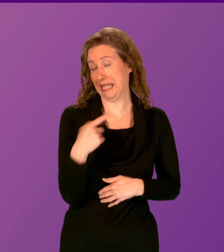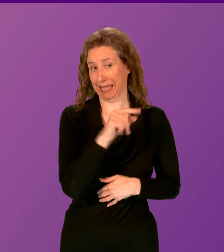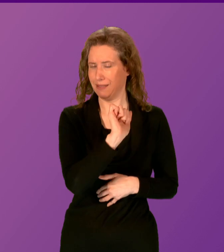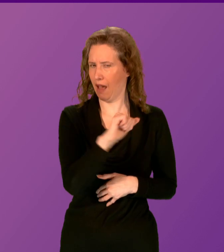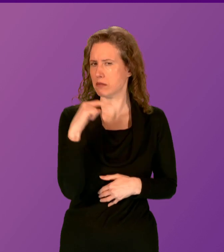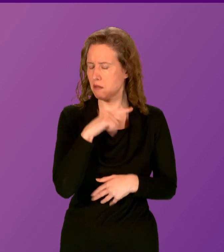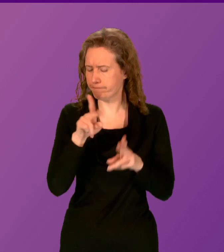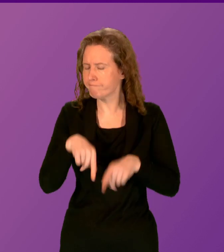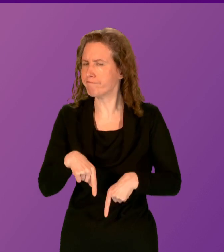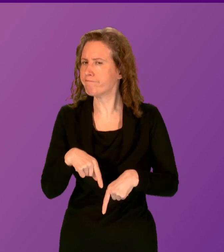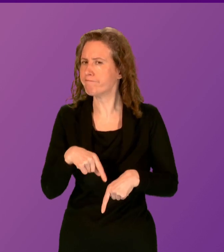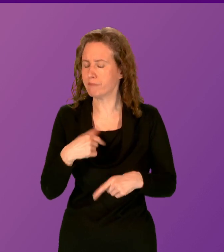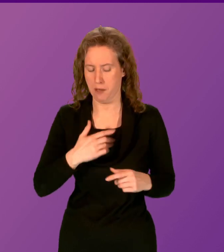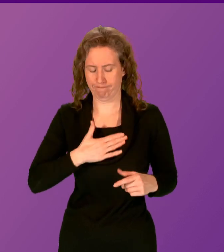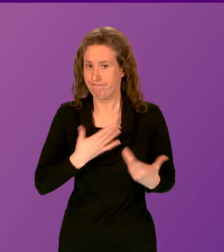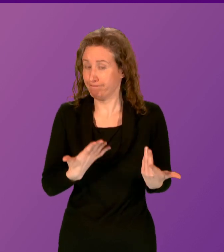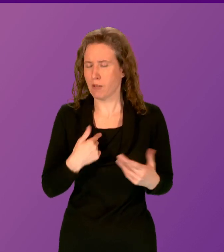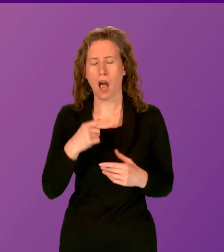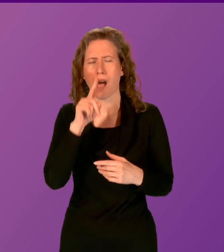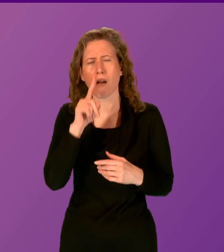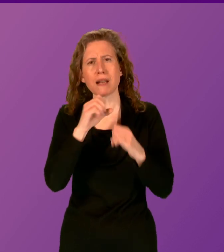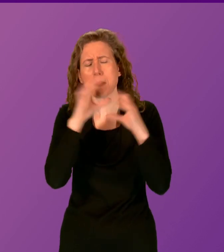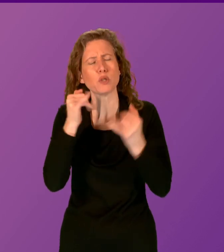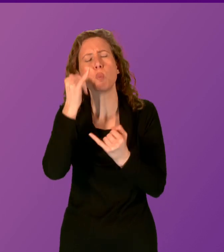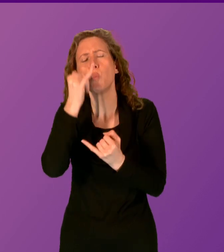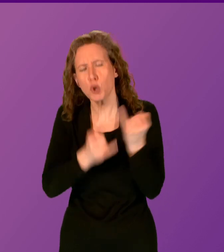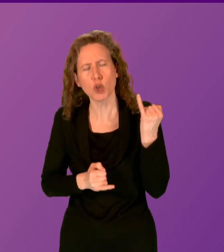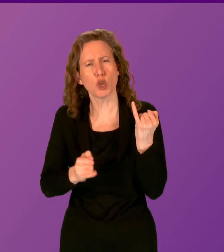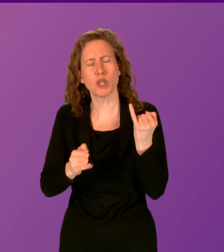I cannot think of a worse loss than losing a child.